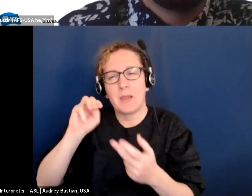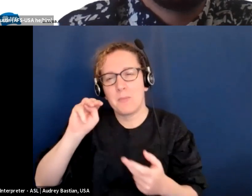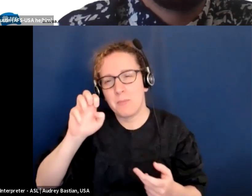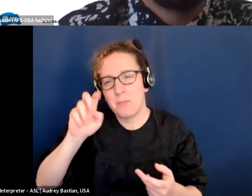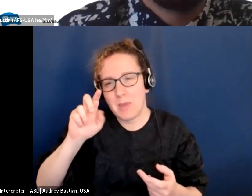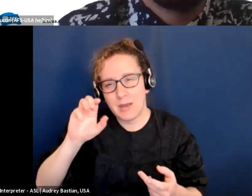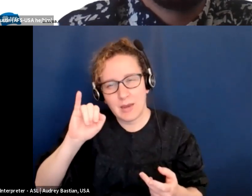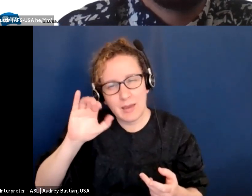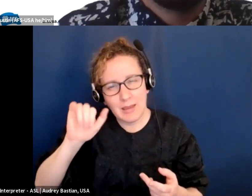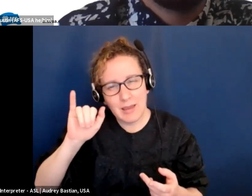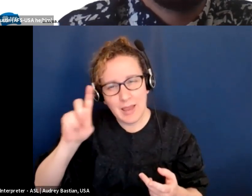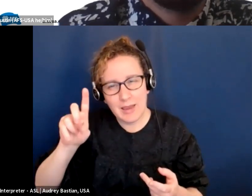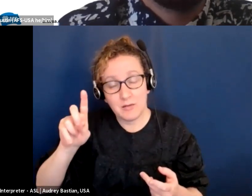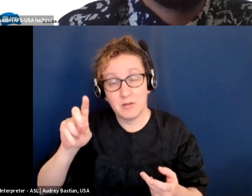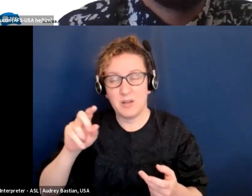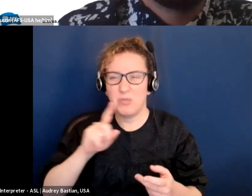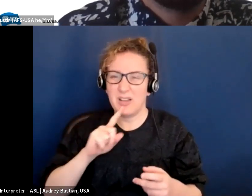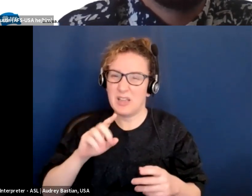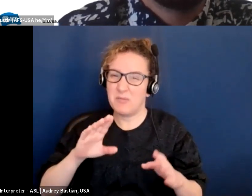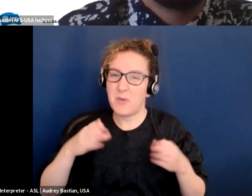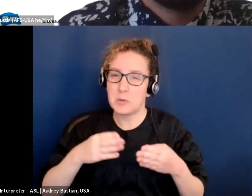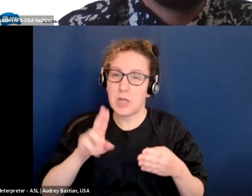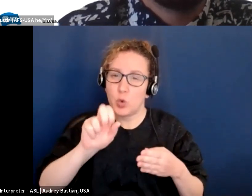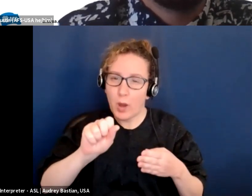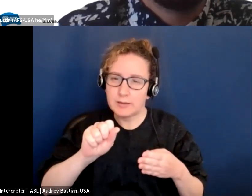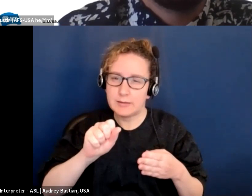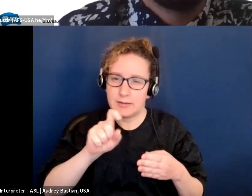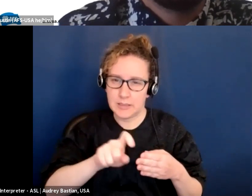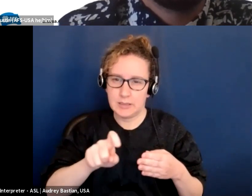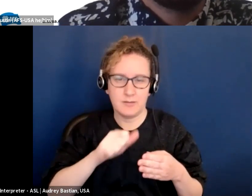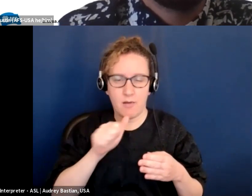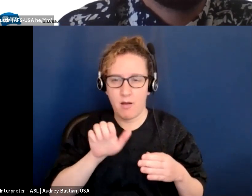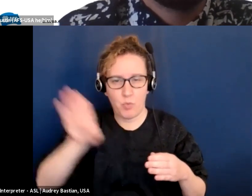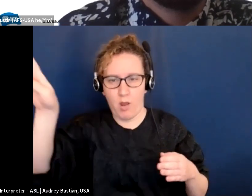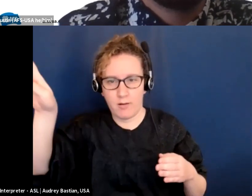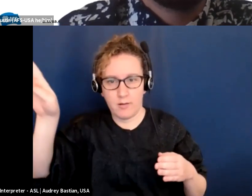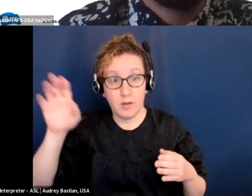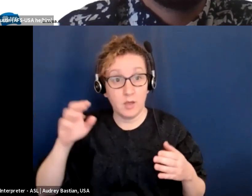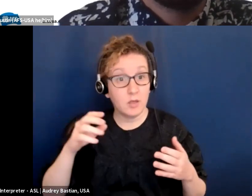not be as applicable abroad. What kind of services or what kind of resources I will